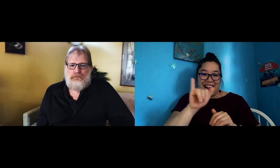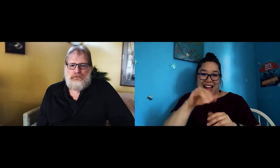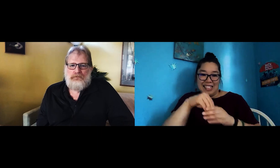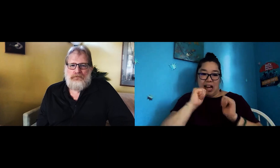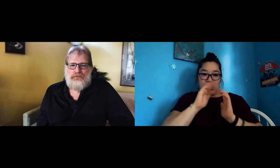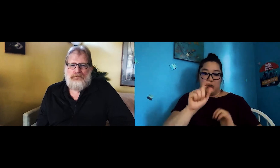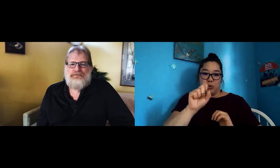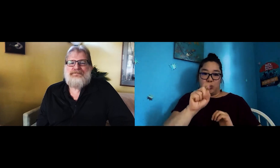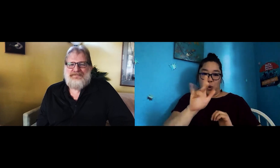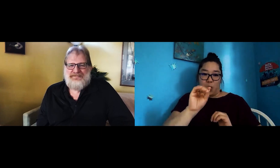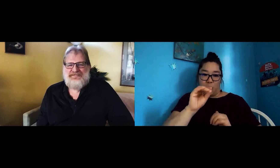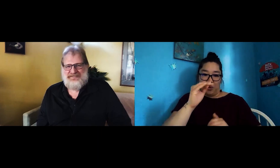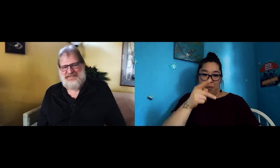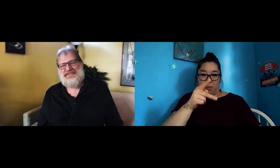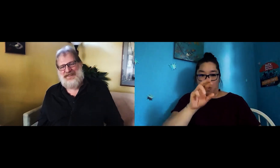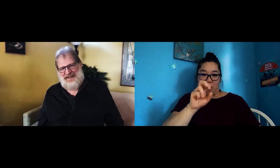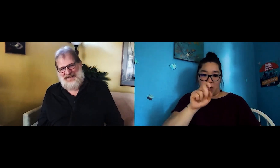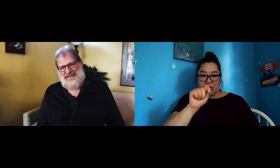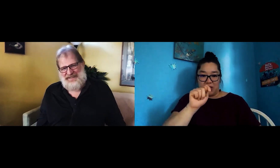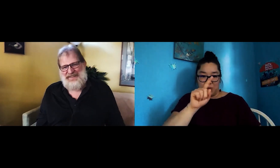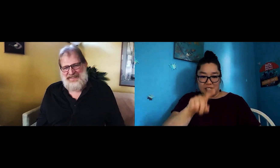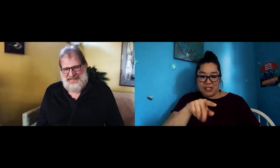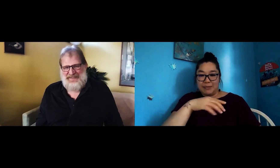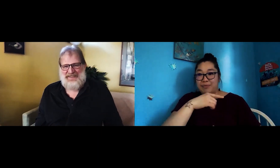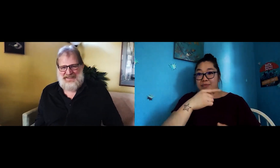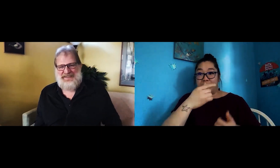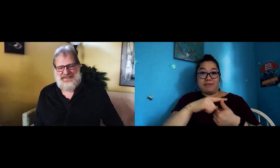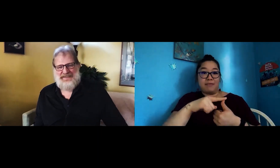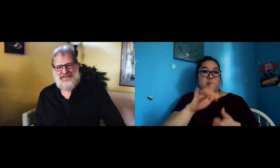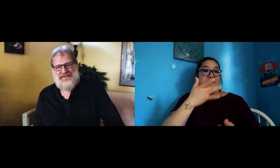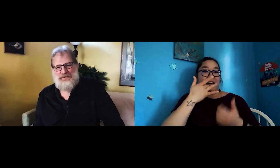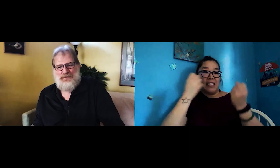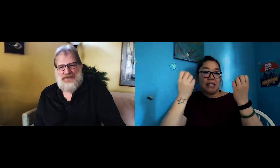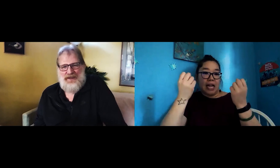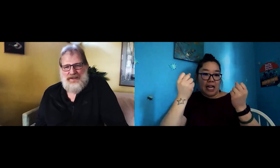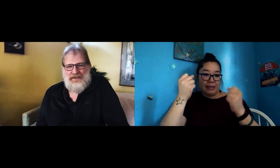questions like Inside the Actor’s Studio Proust Questionnaire. What’s your favorite sign?